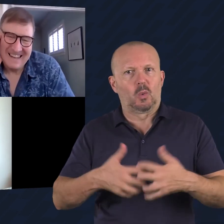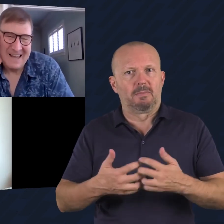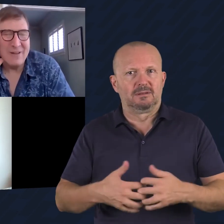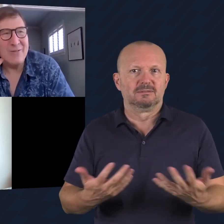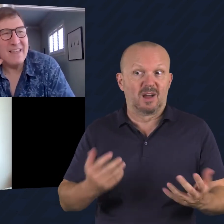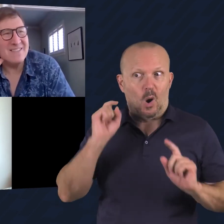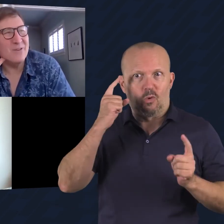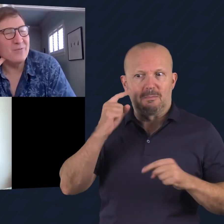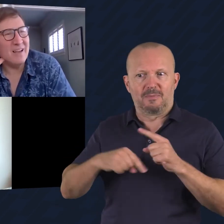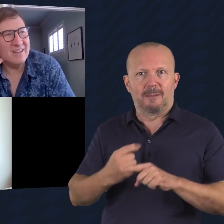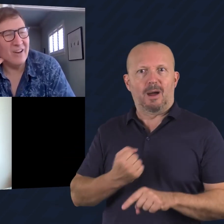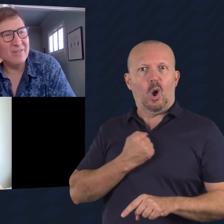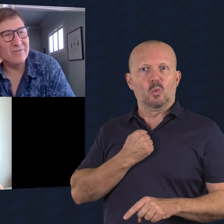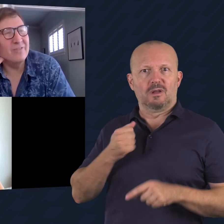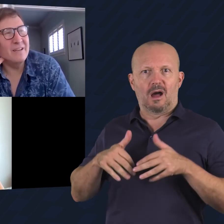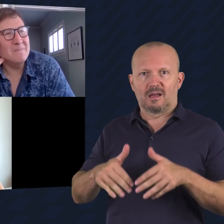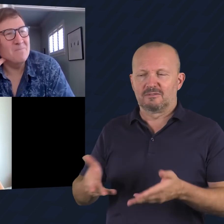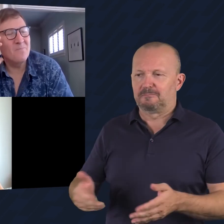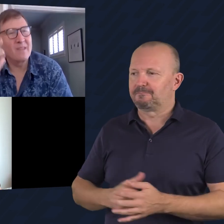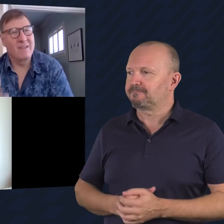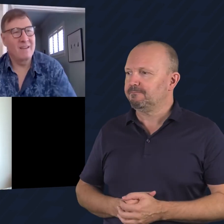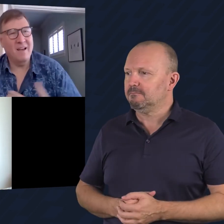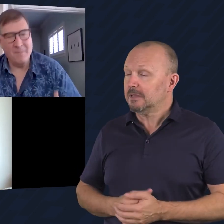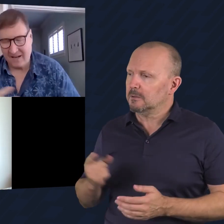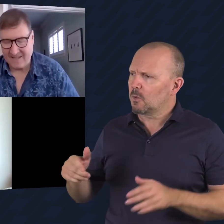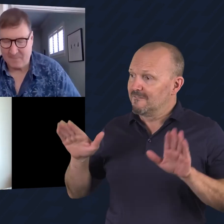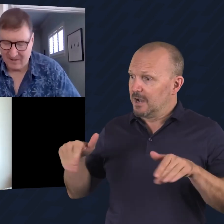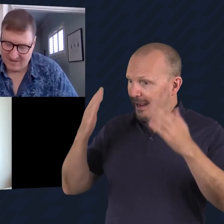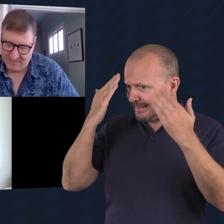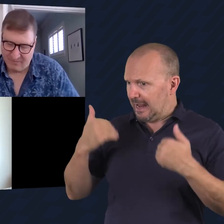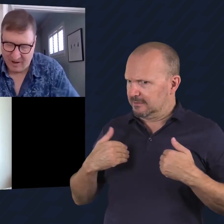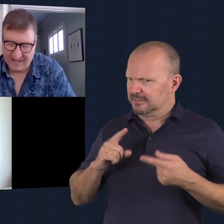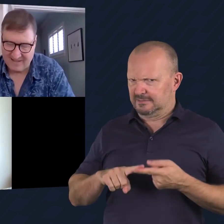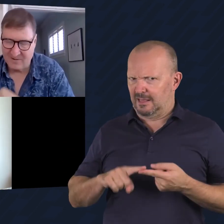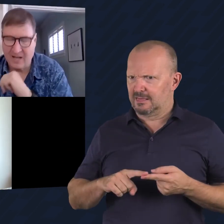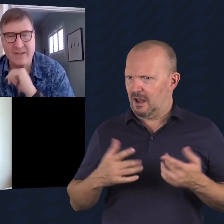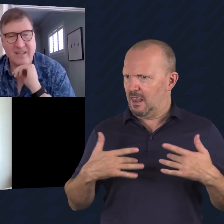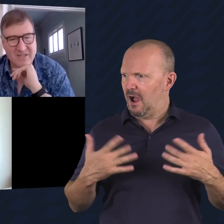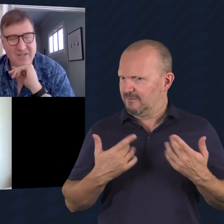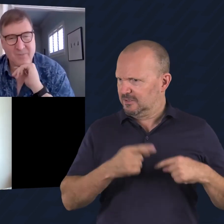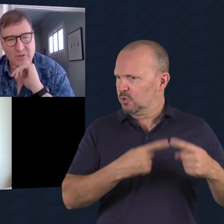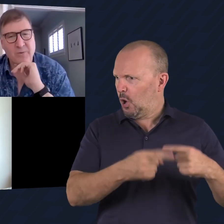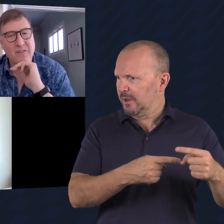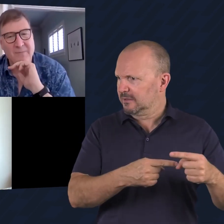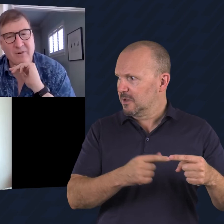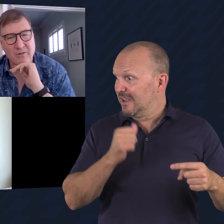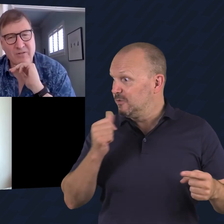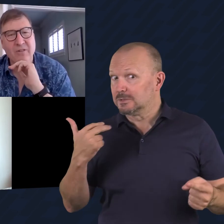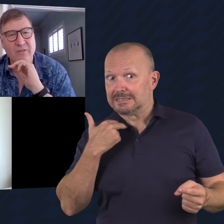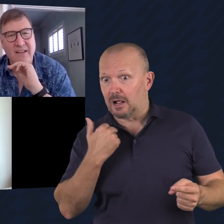And Valerie, that archive, I mean, I guess because Flying Nun is still going, I guess you can work with them on this.